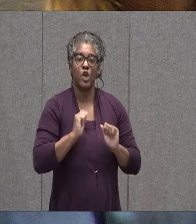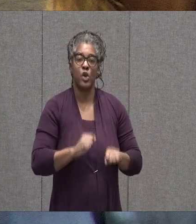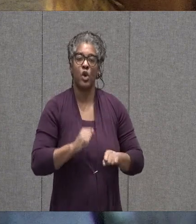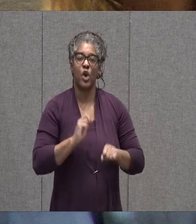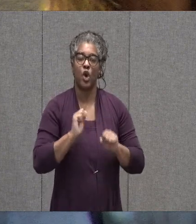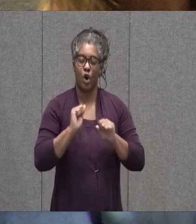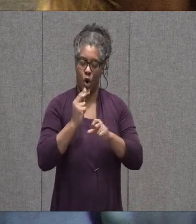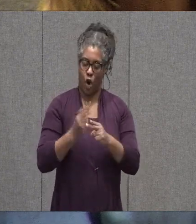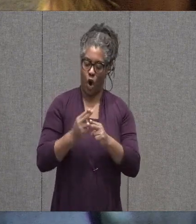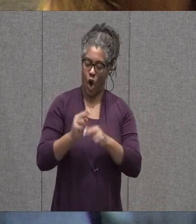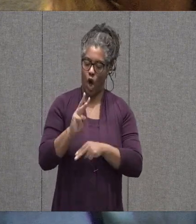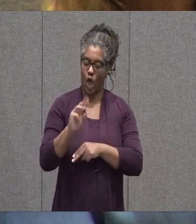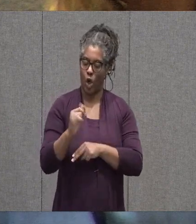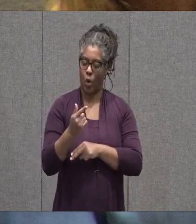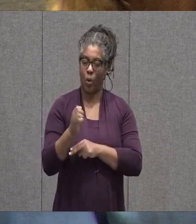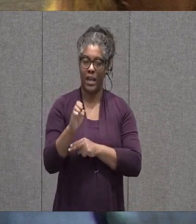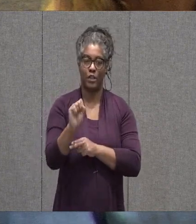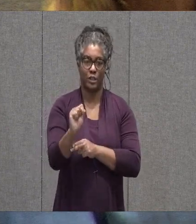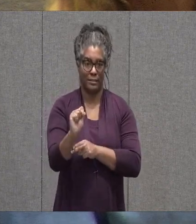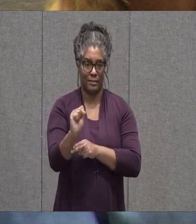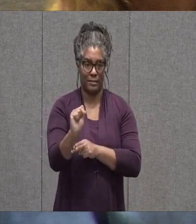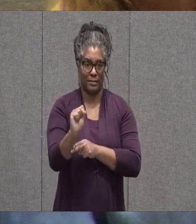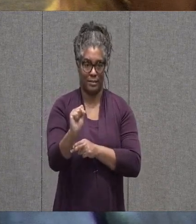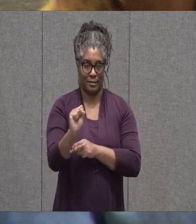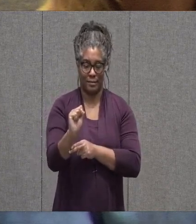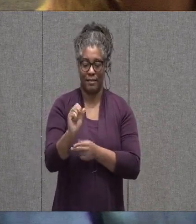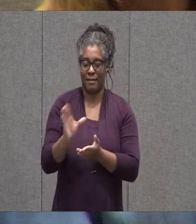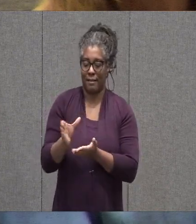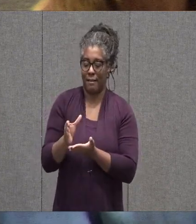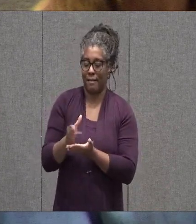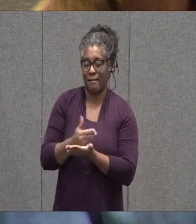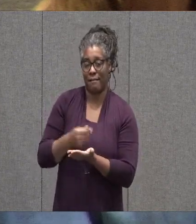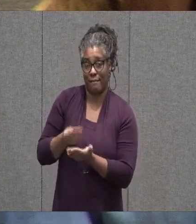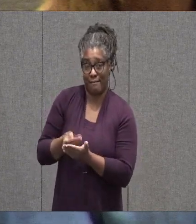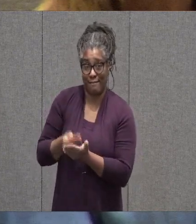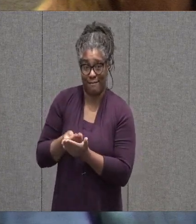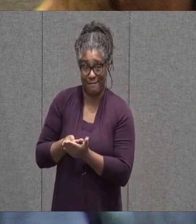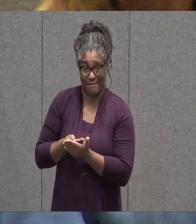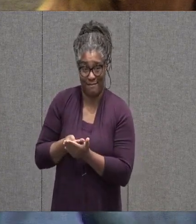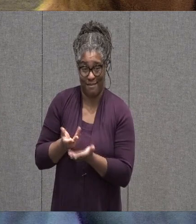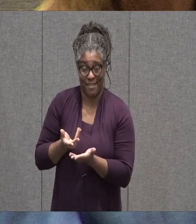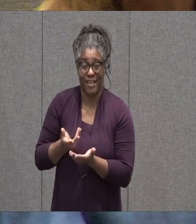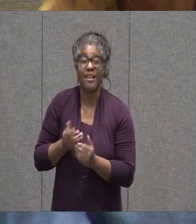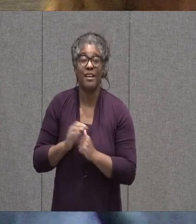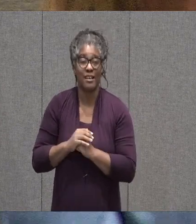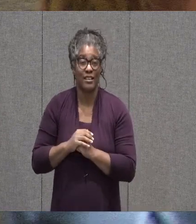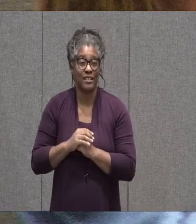So, wages is another way of talking about the money that you earn. So, now you also learned a synonym.